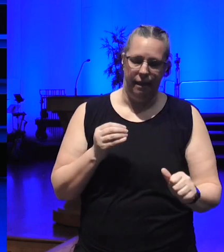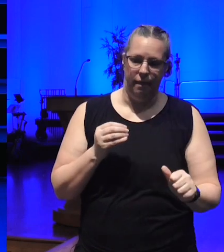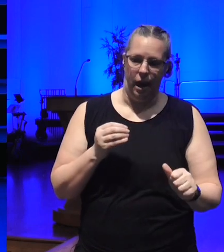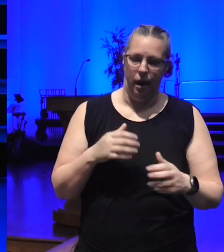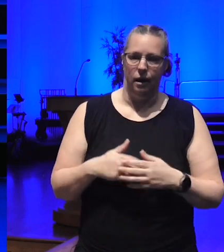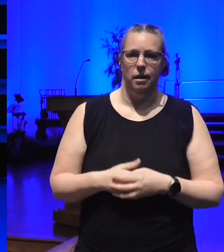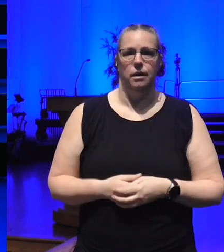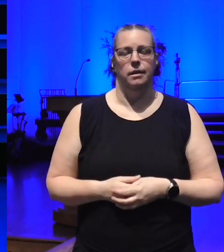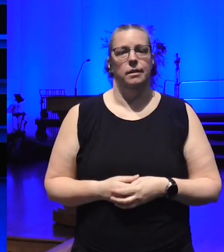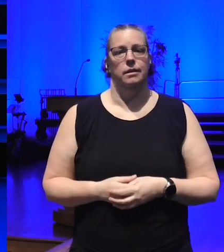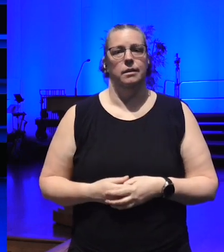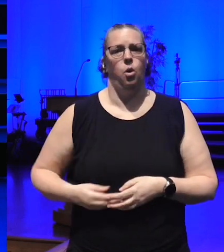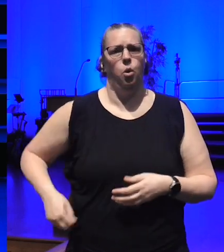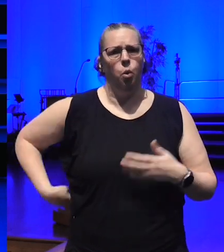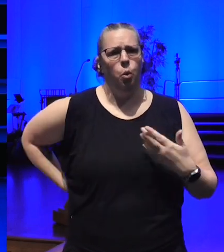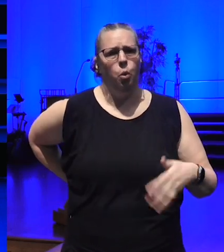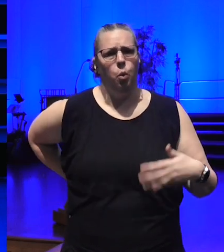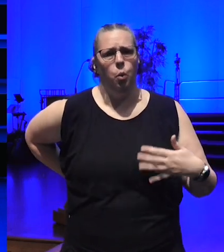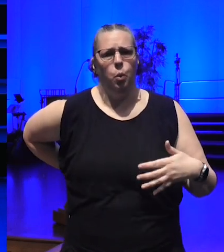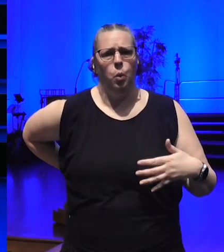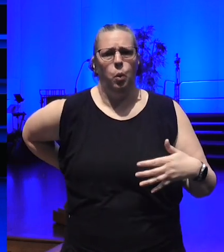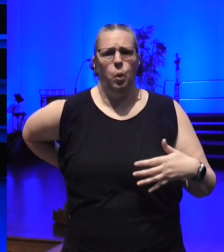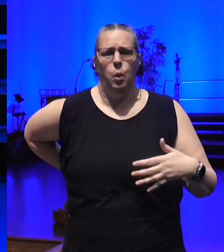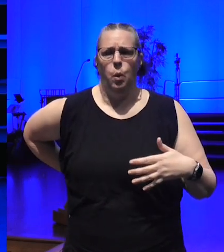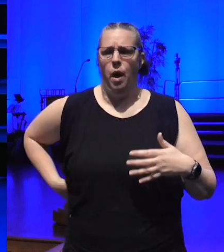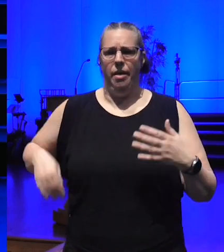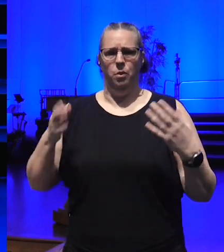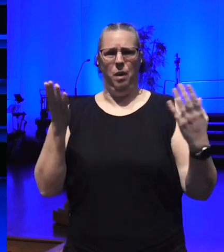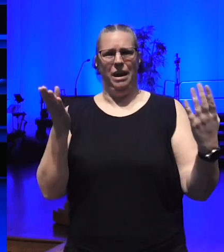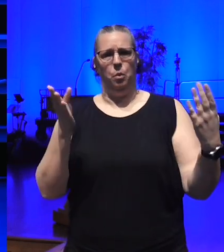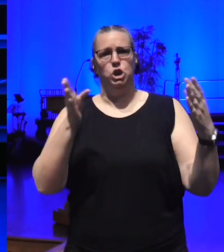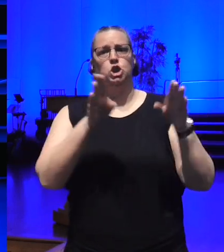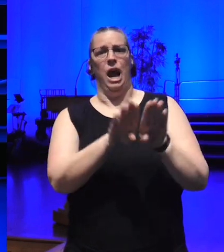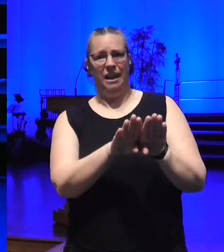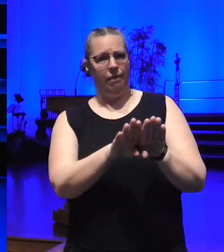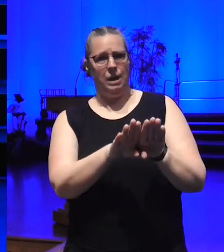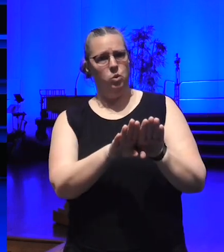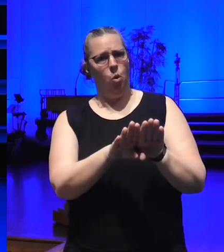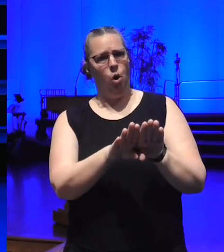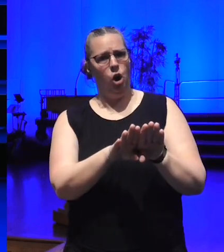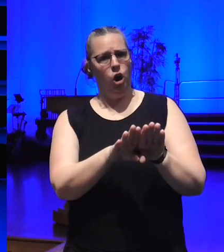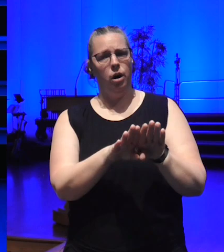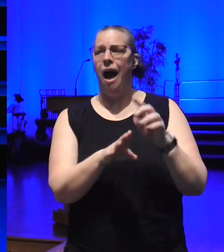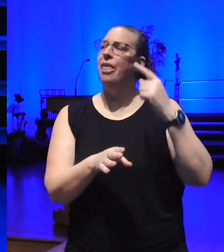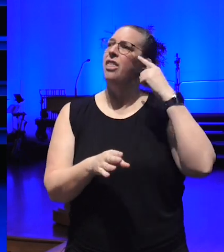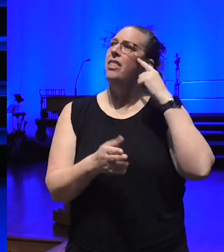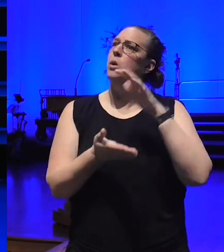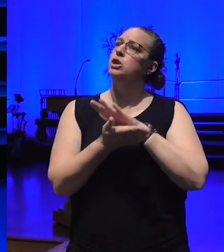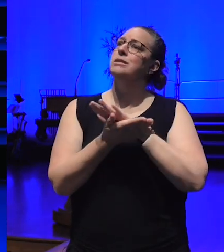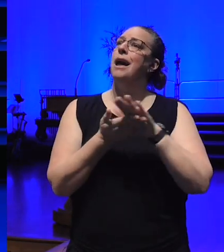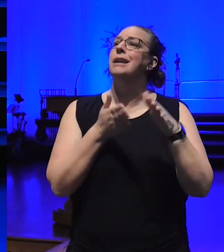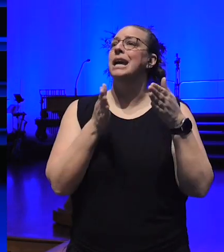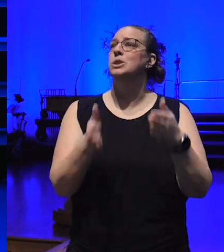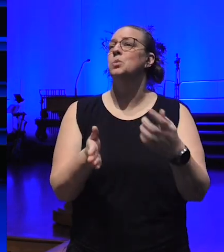a thing to say when someone's shutting a door in your face for several years I thought that was just her nice way of saying she liked me best when I was